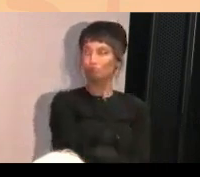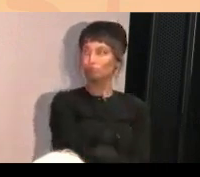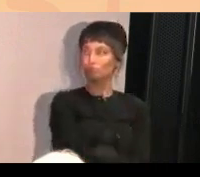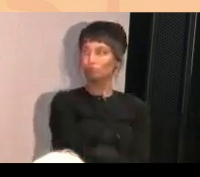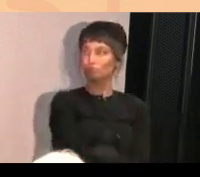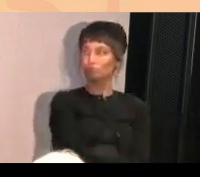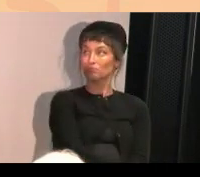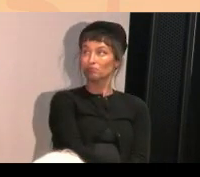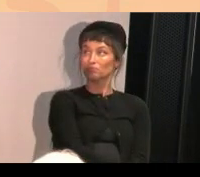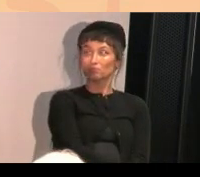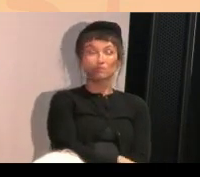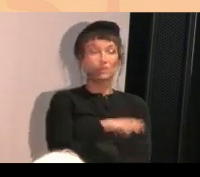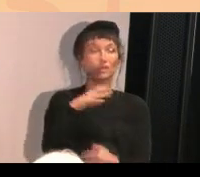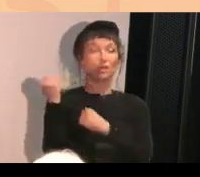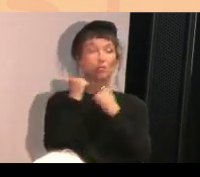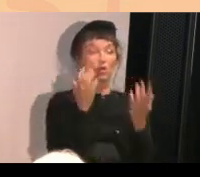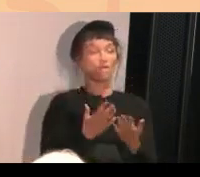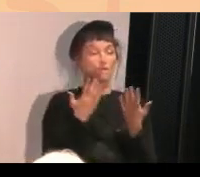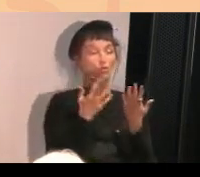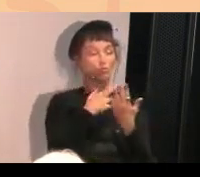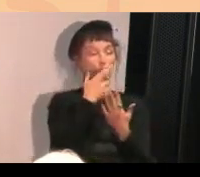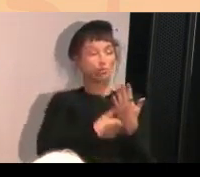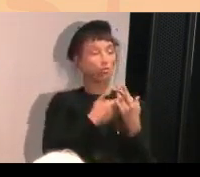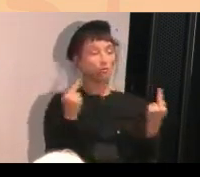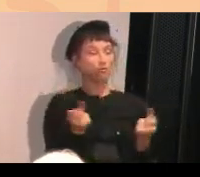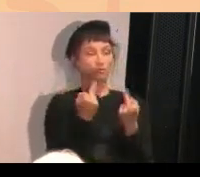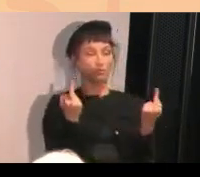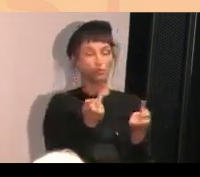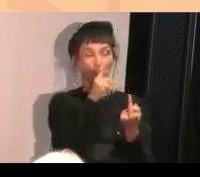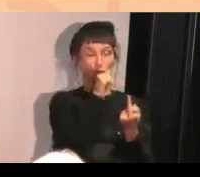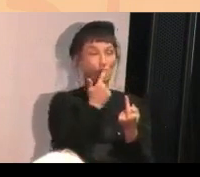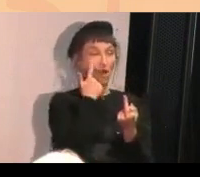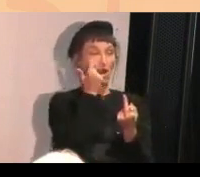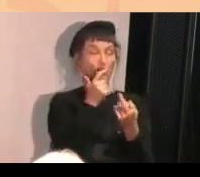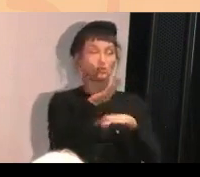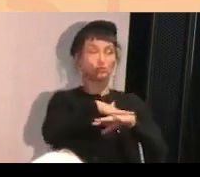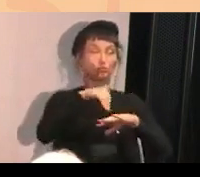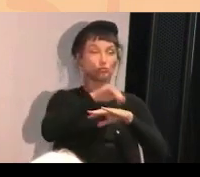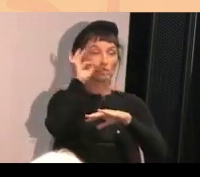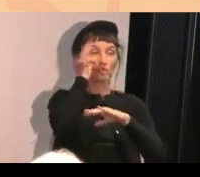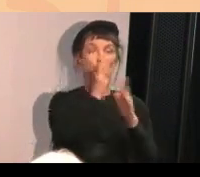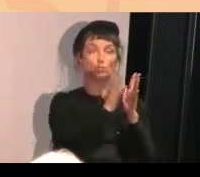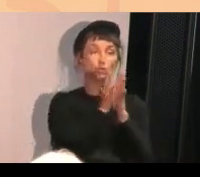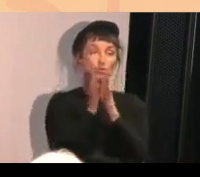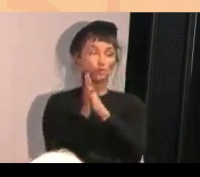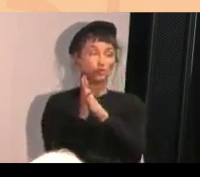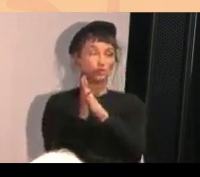the Bringing it Forward report is available on the Australia Council website on the research